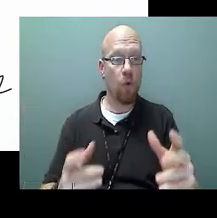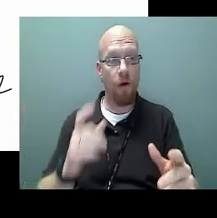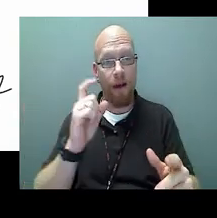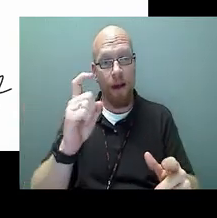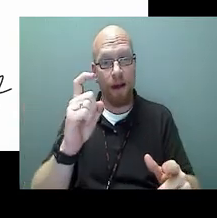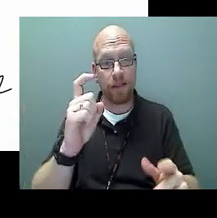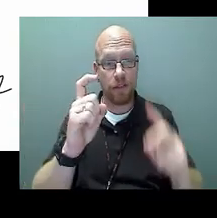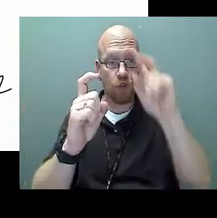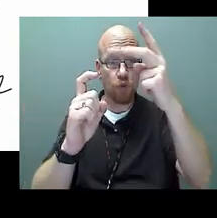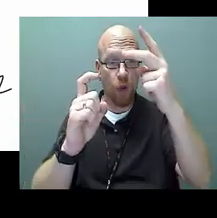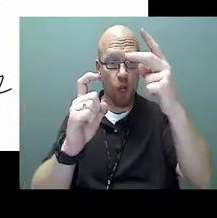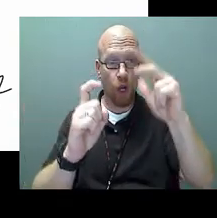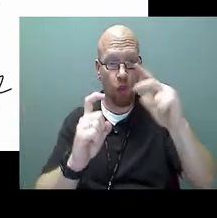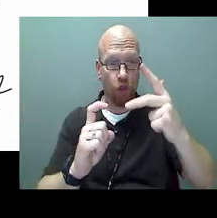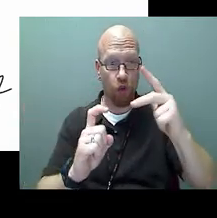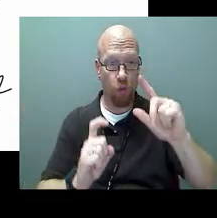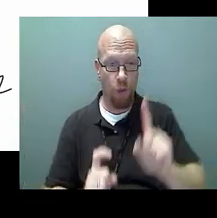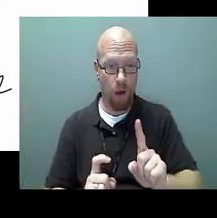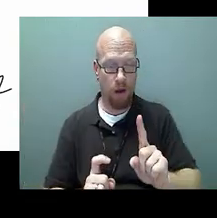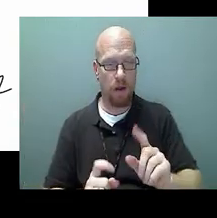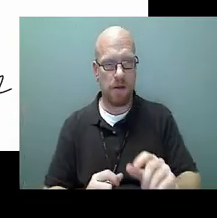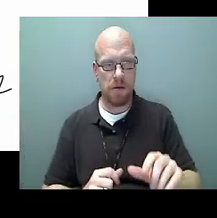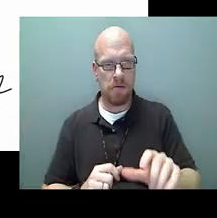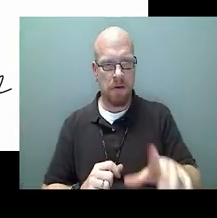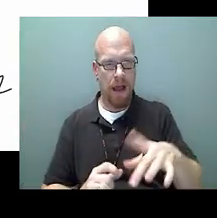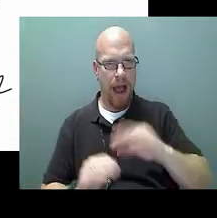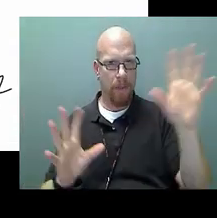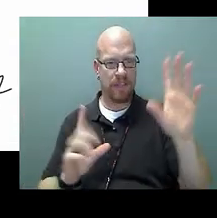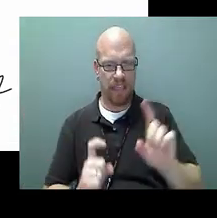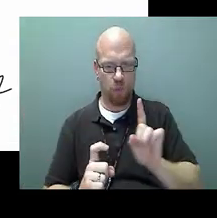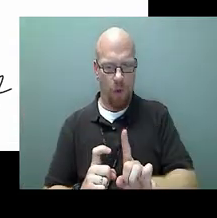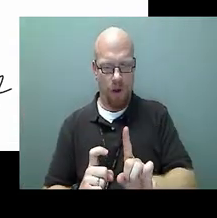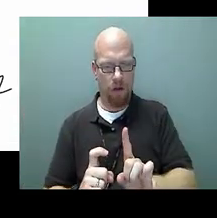They all have to contain z to be able to divided by z. So,